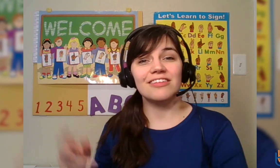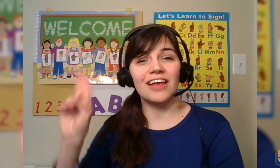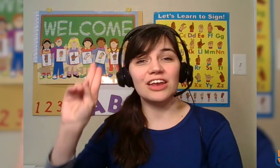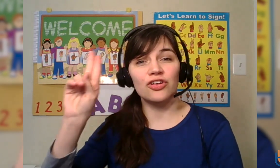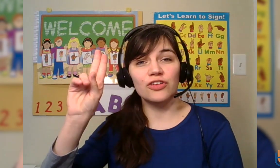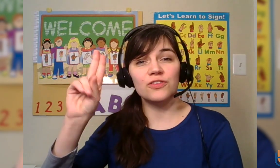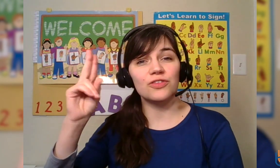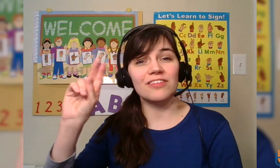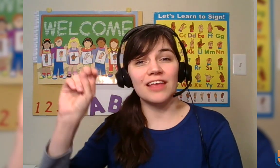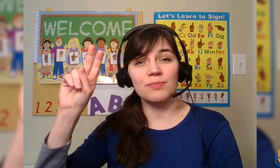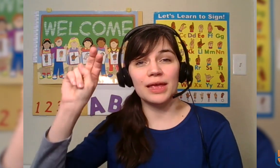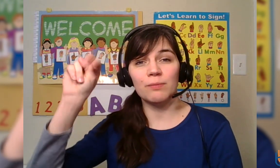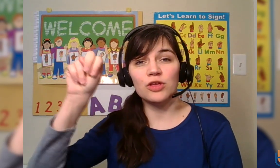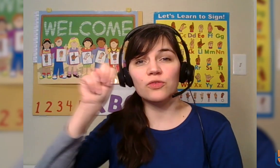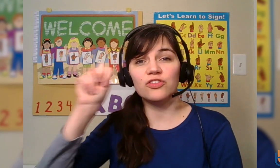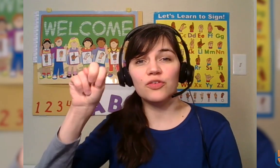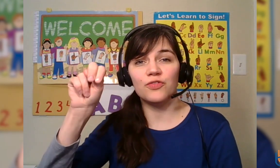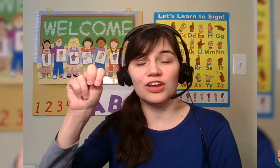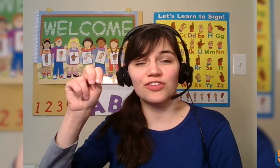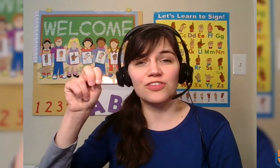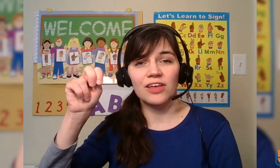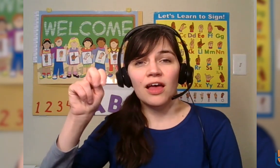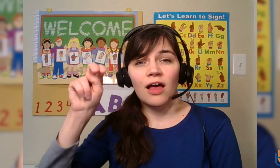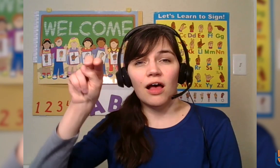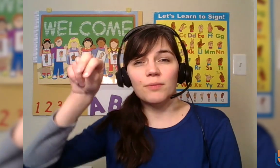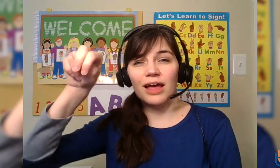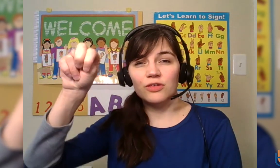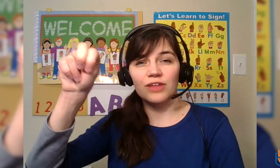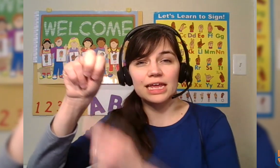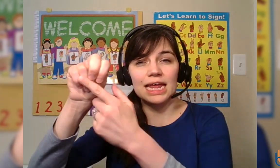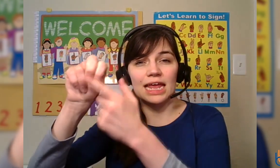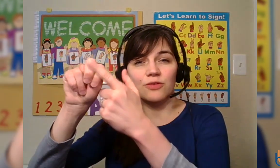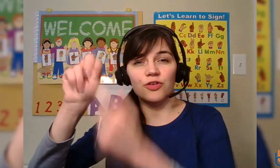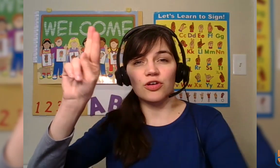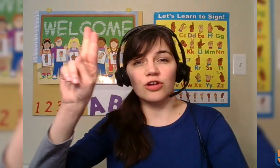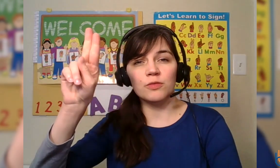sign nurse, do the same thing, but use two fingers kind of like an N for nurse, but